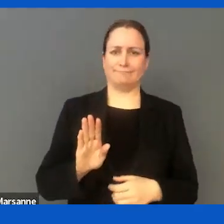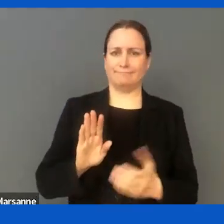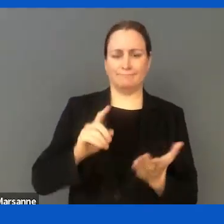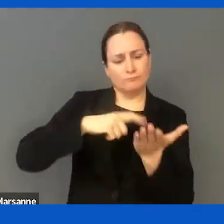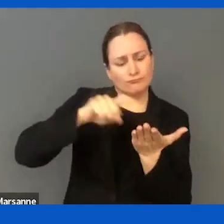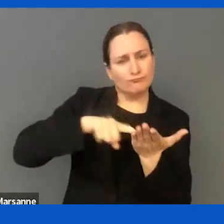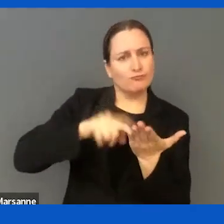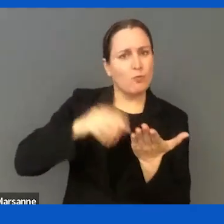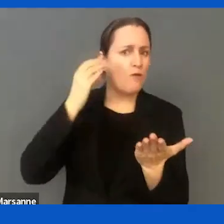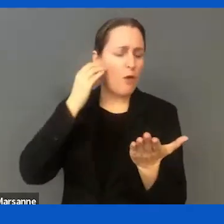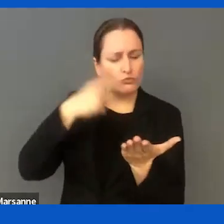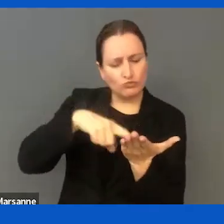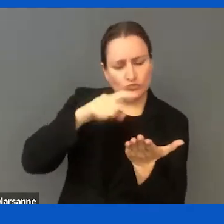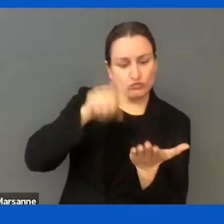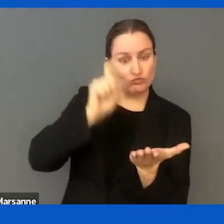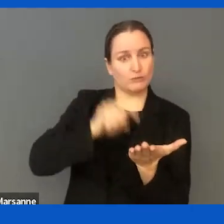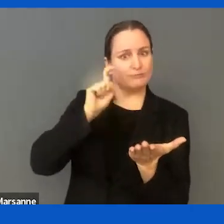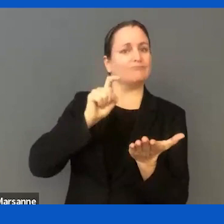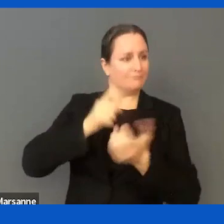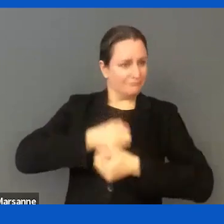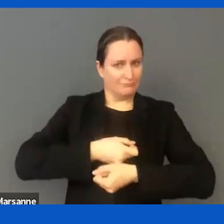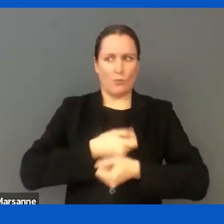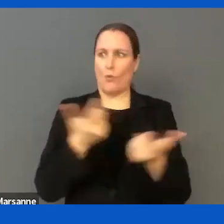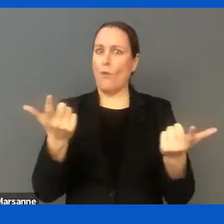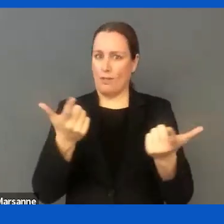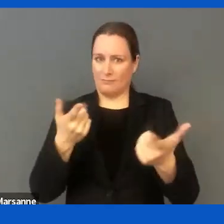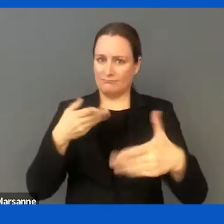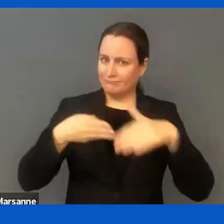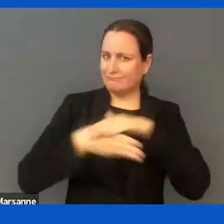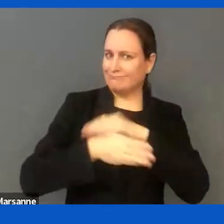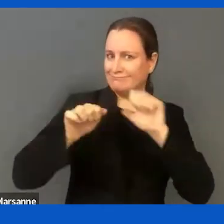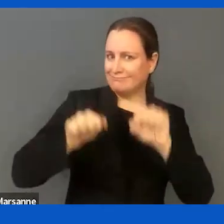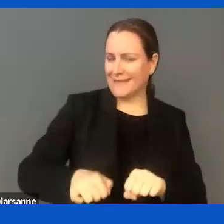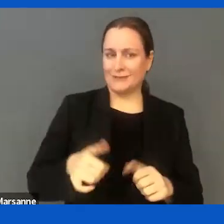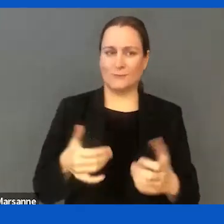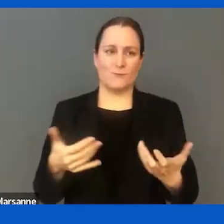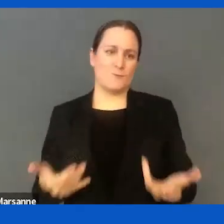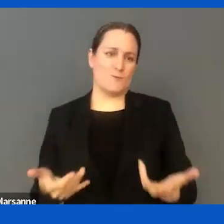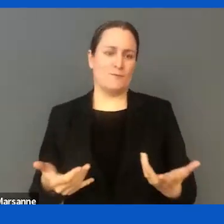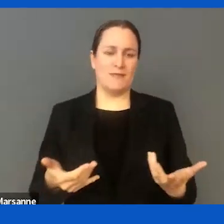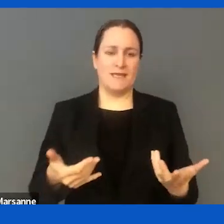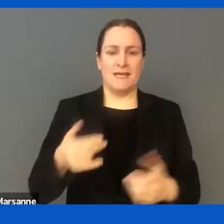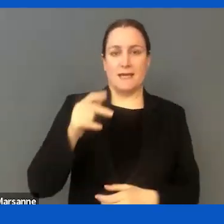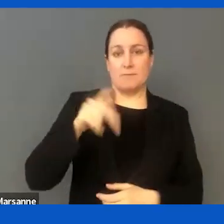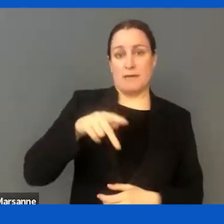PowerPoint document can be accessible for everybody. Organizations just need to understand